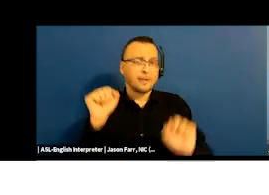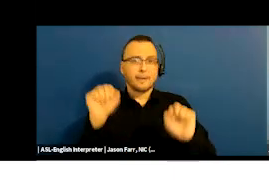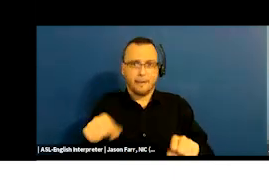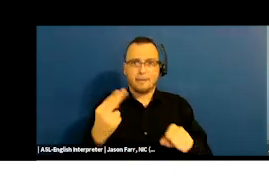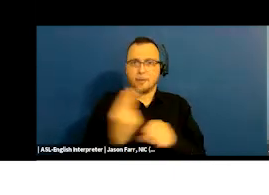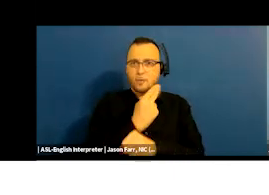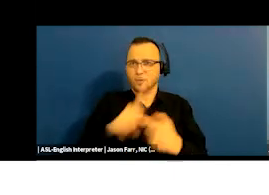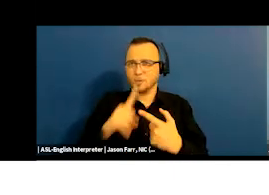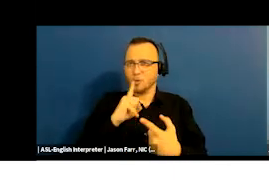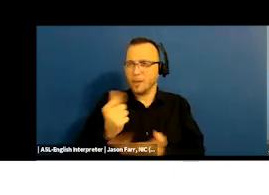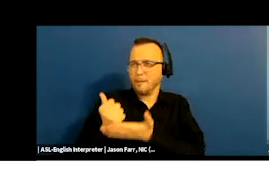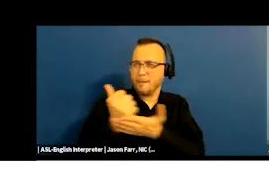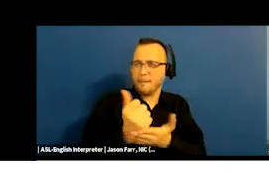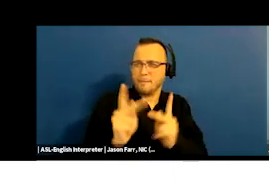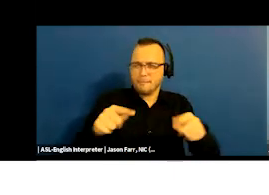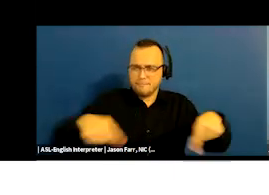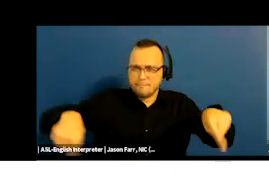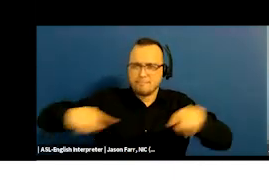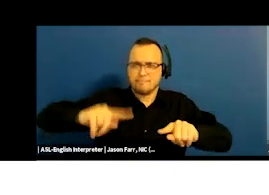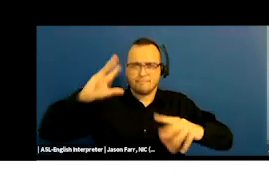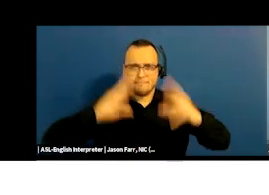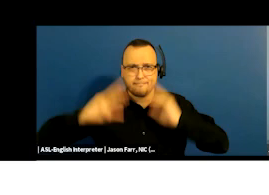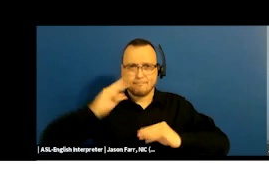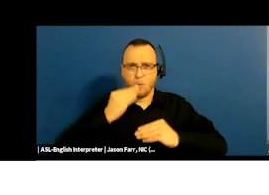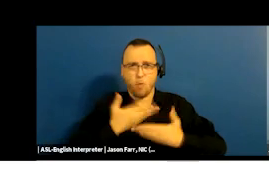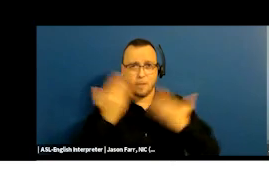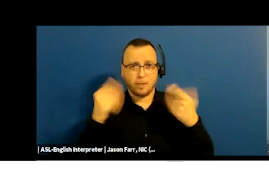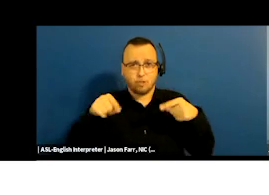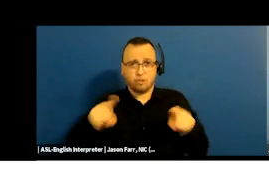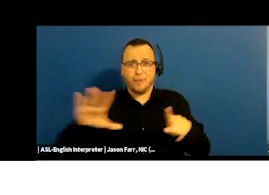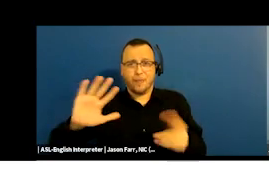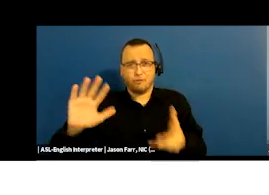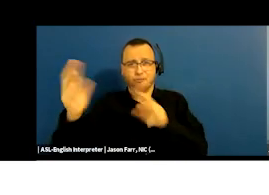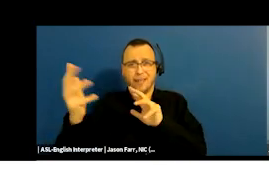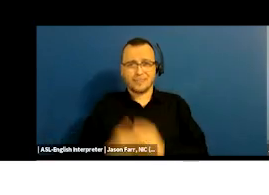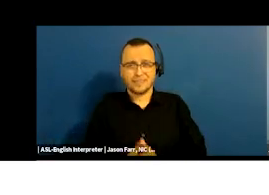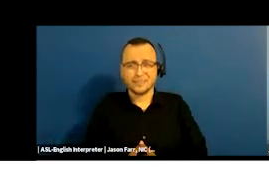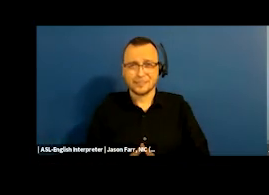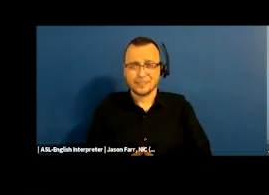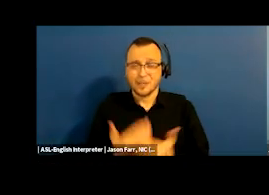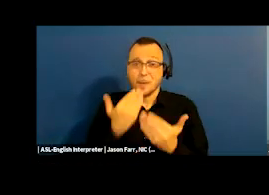Mari, Laura, Biff, Carey, and Daniel. It really means a lot to our community